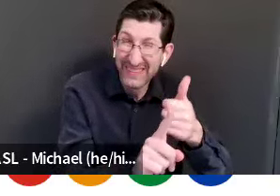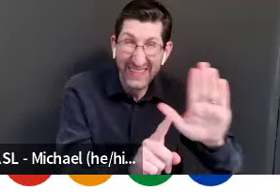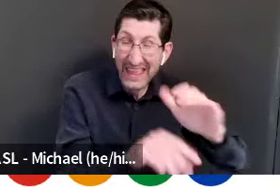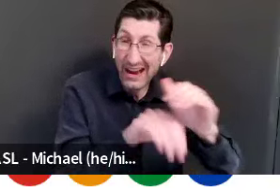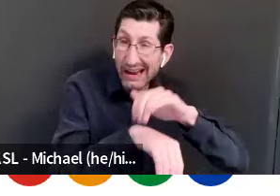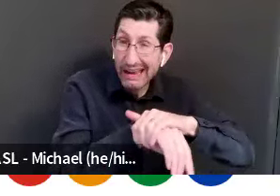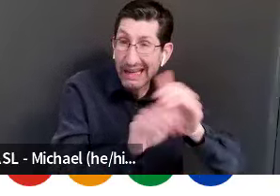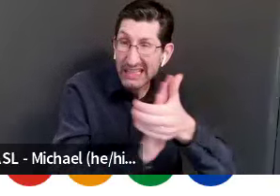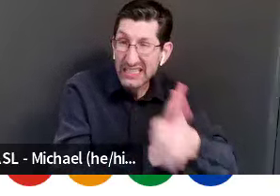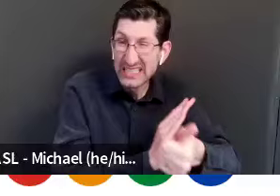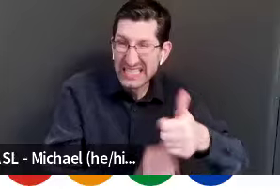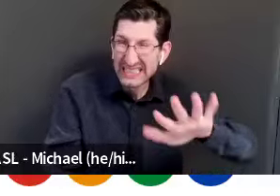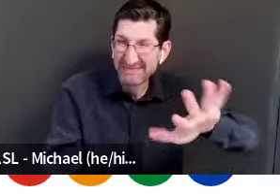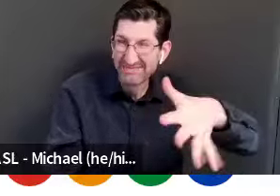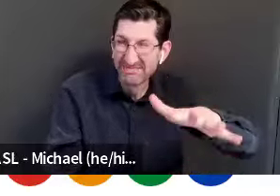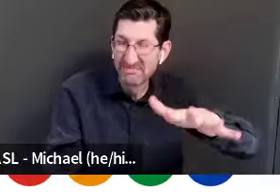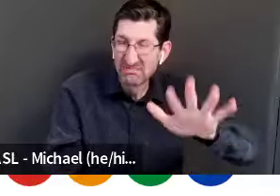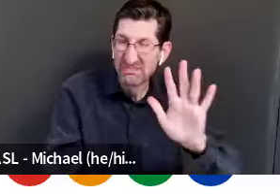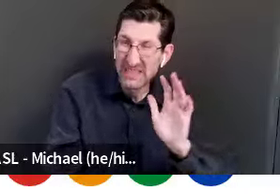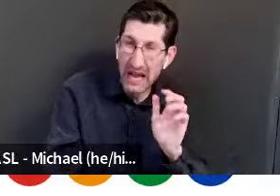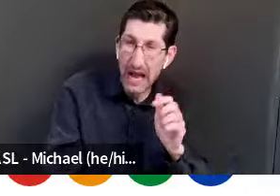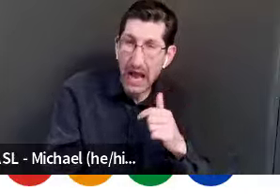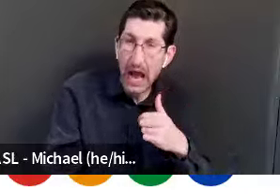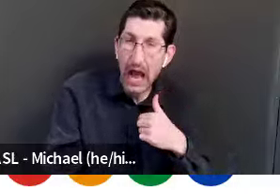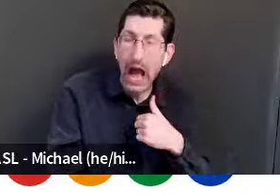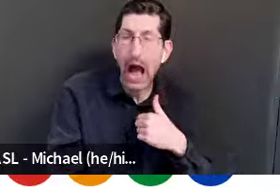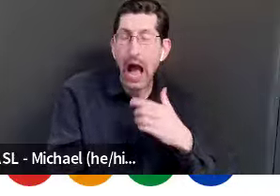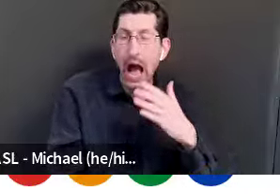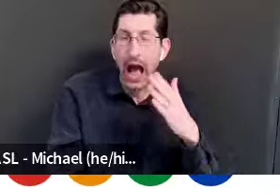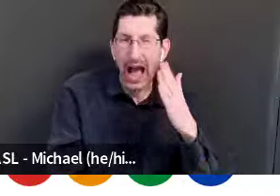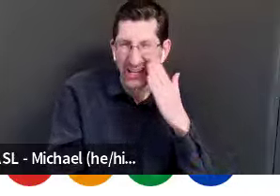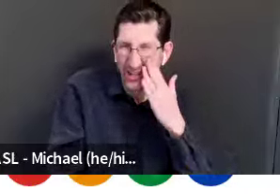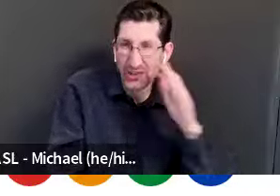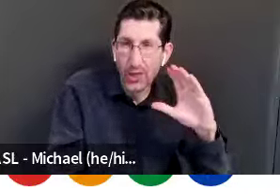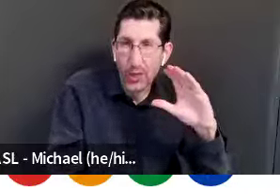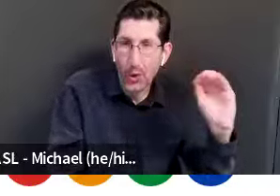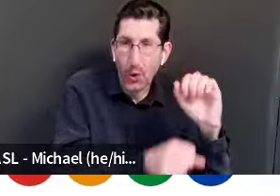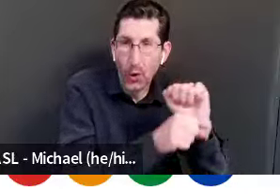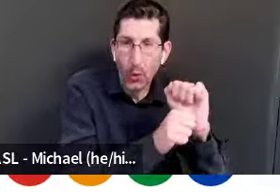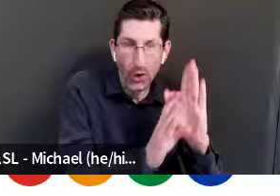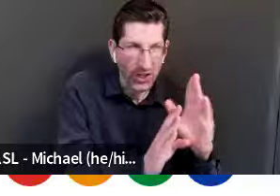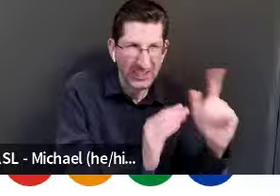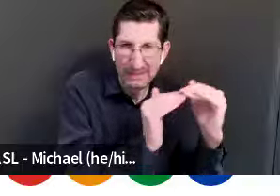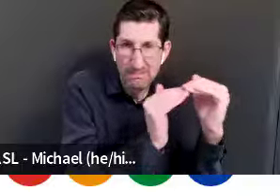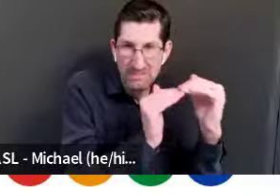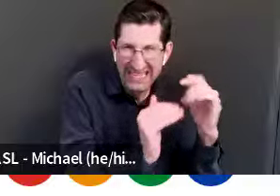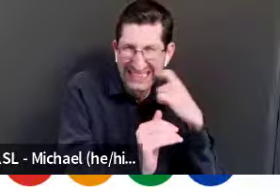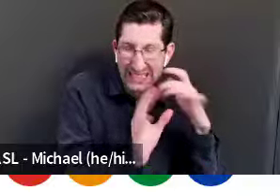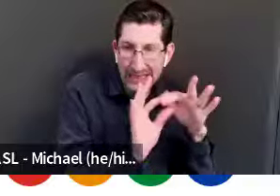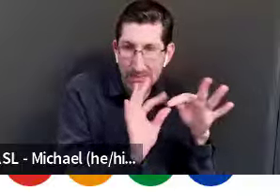PEOPLE, THEY DON'T SPEAK ENGLISH VERY WELL.